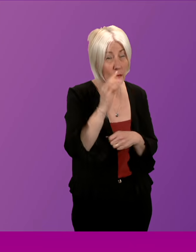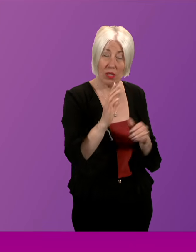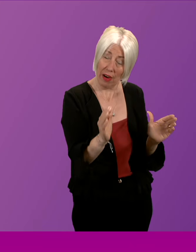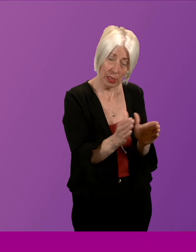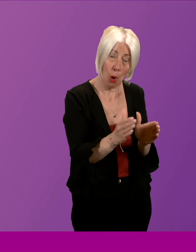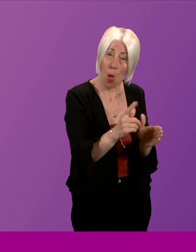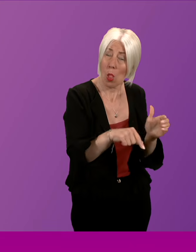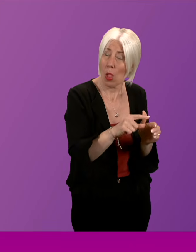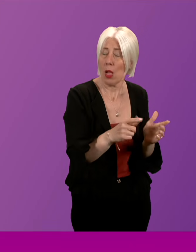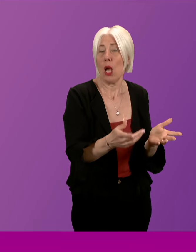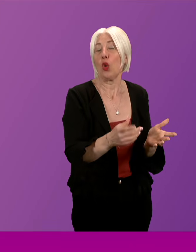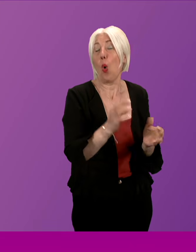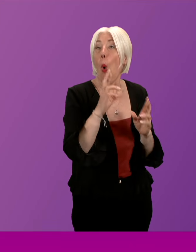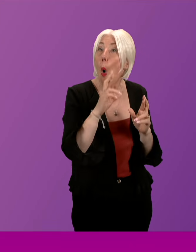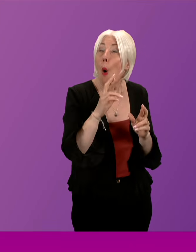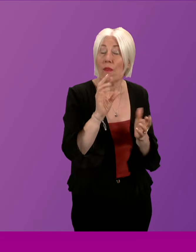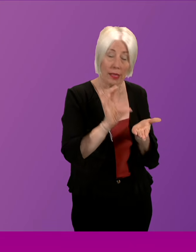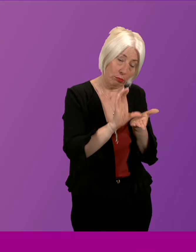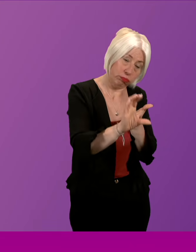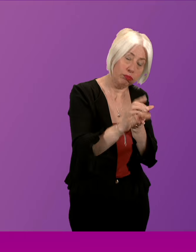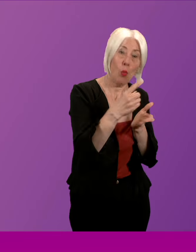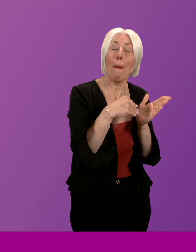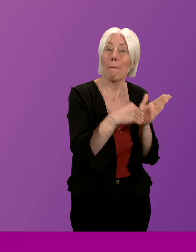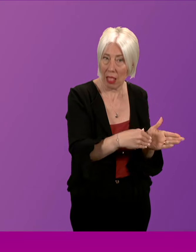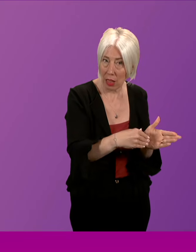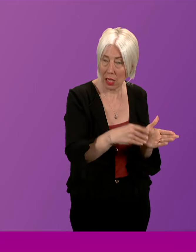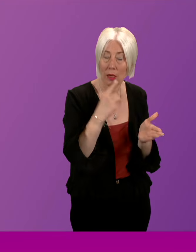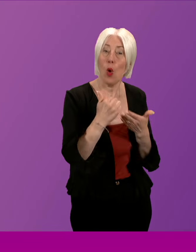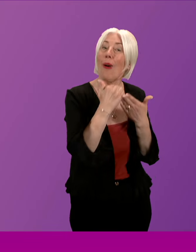I hope that that initial allocation of £1 million will help to support the local